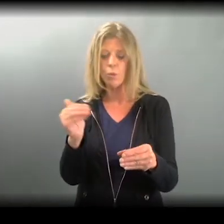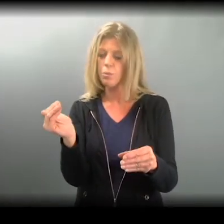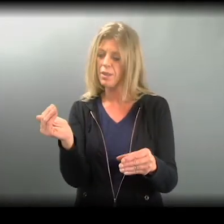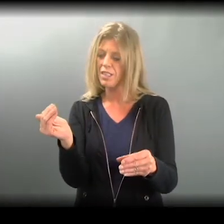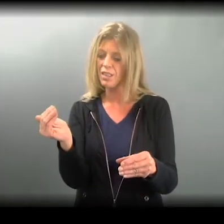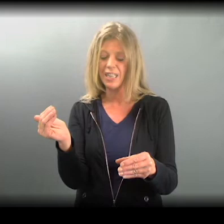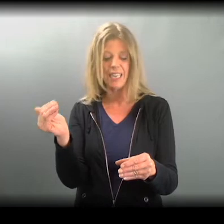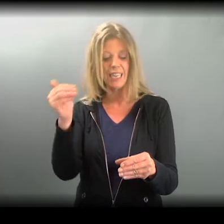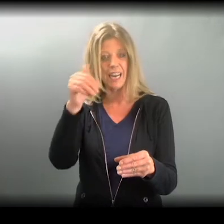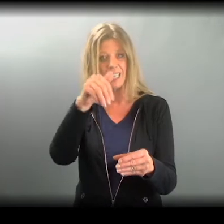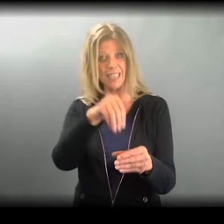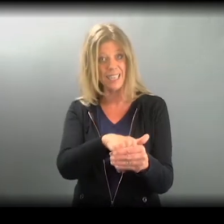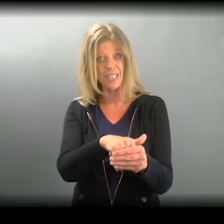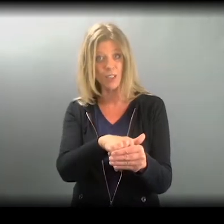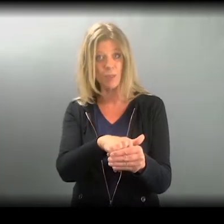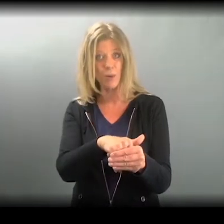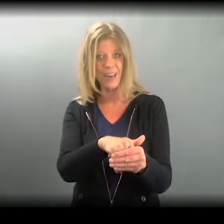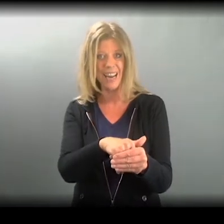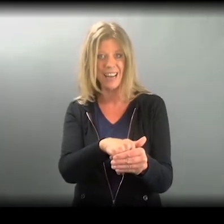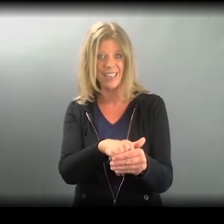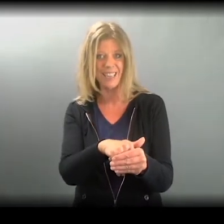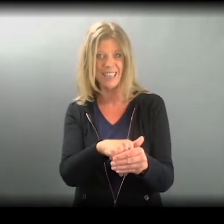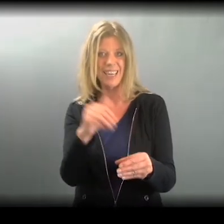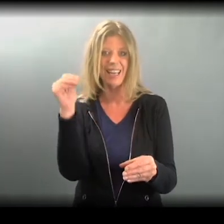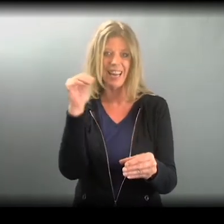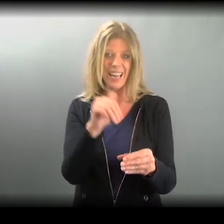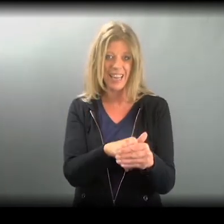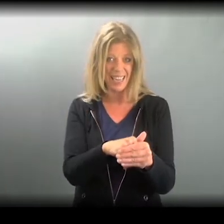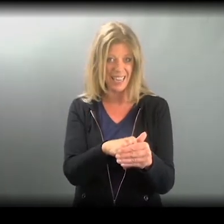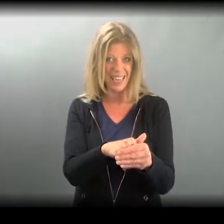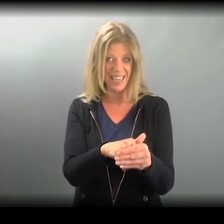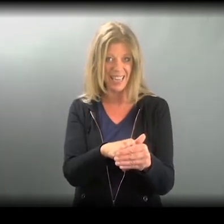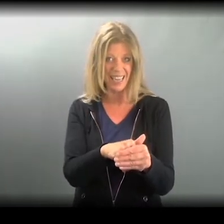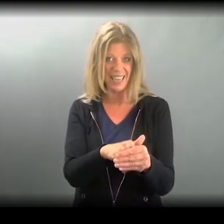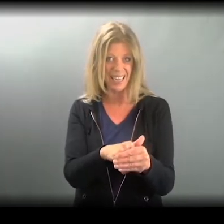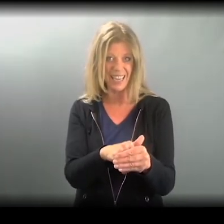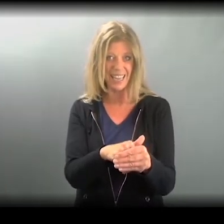Put your lead hand in your support hand. IN